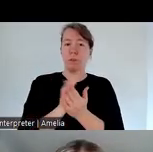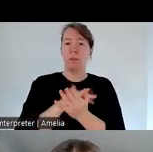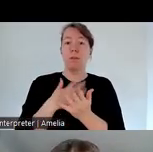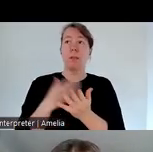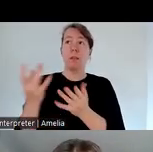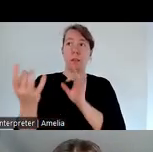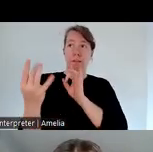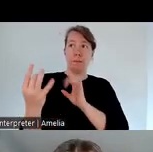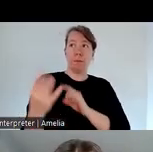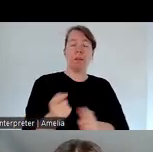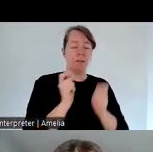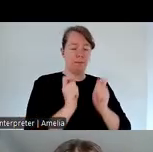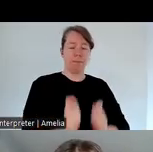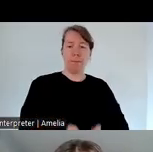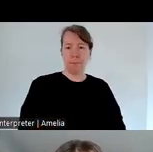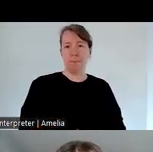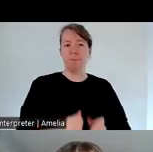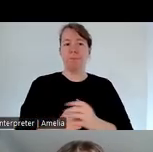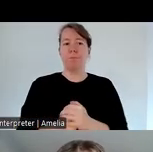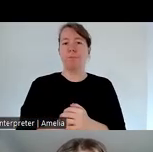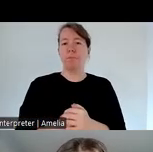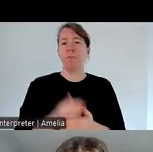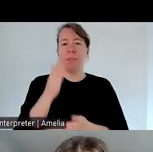we also completed some editorial review of all the chapters.